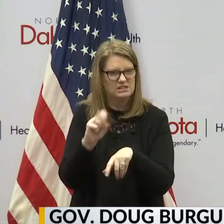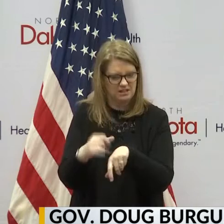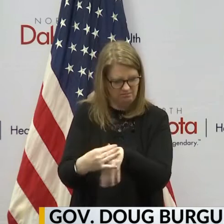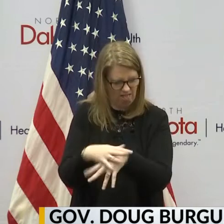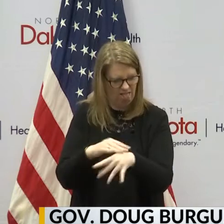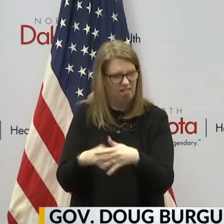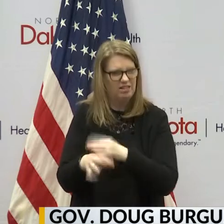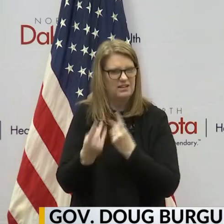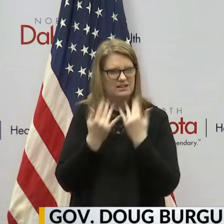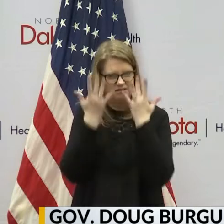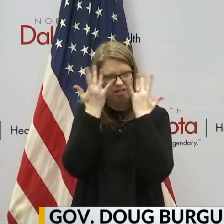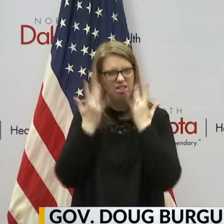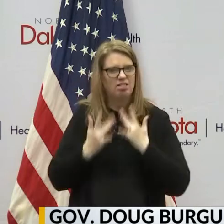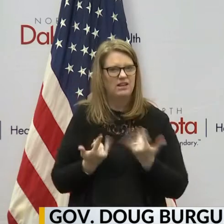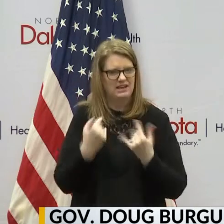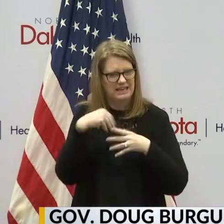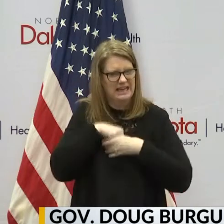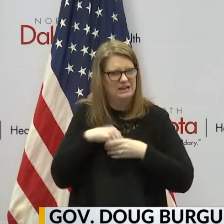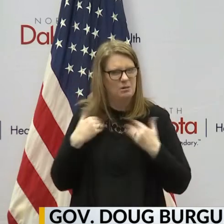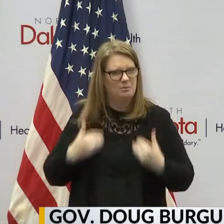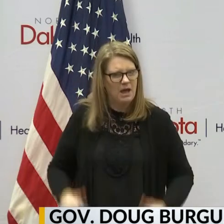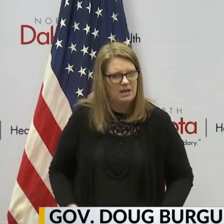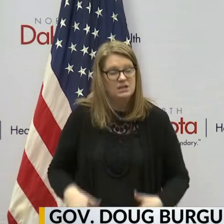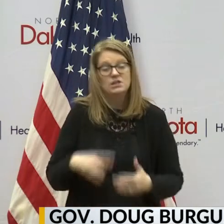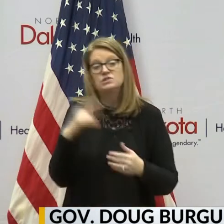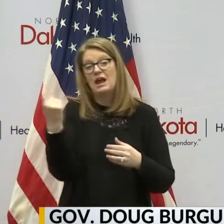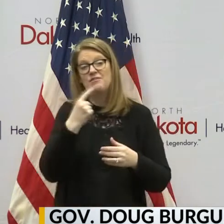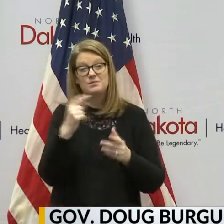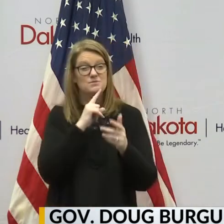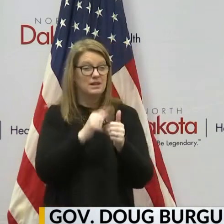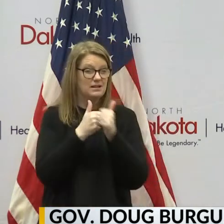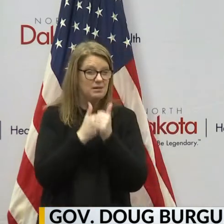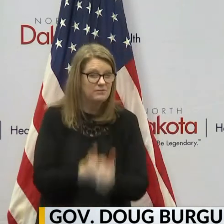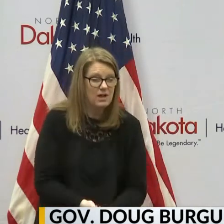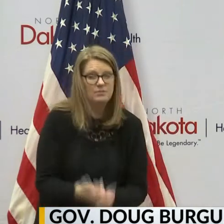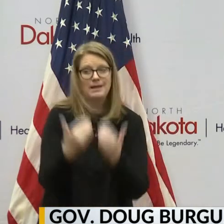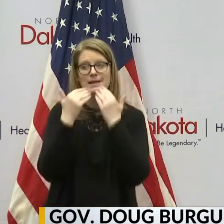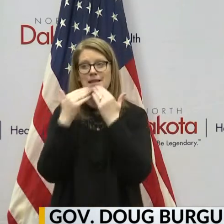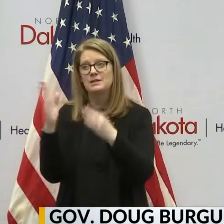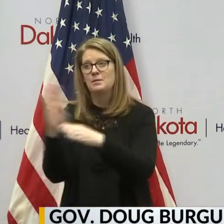STATION, DOOR HANDLES WHEN YOU GO INTO A BUSINESS OR A MALL, A HOSPITAL, CLINICS, THOSE ARE PLACES WHERE YOU TOUCH SURFACES LIKE THAT THAT YOU SHOULD BE